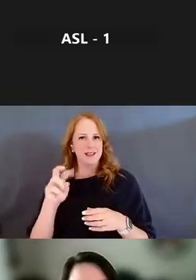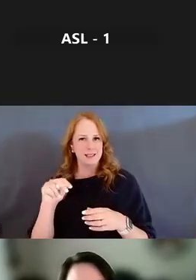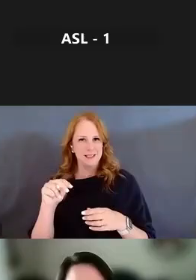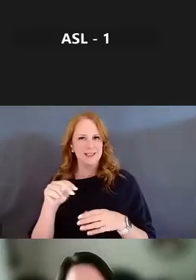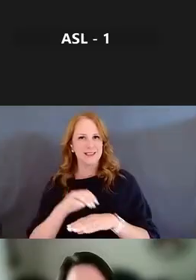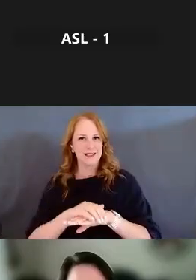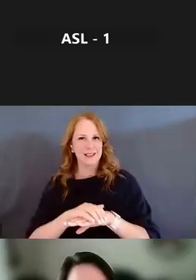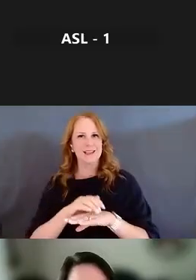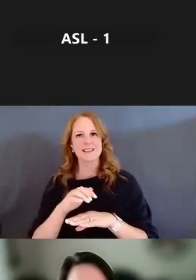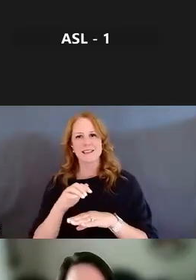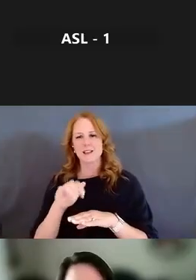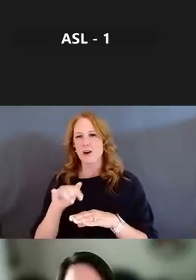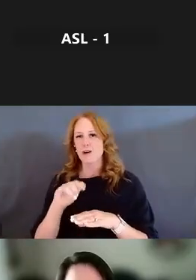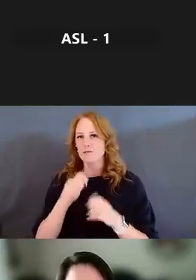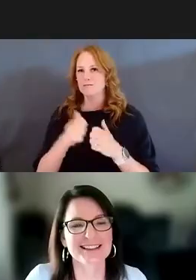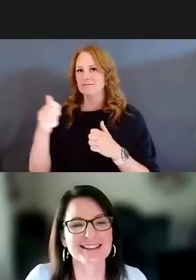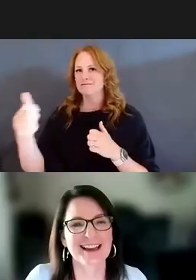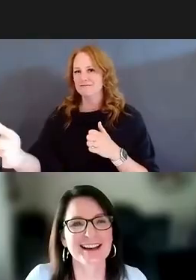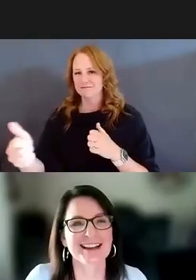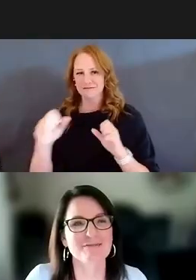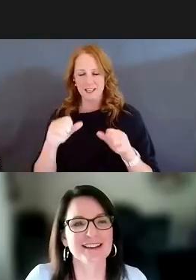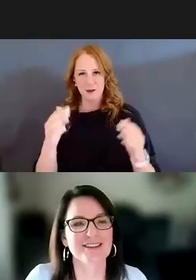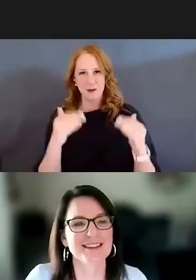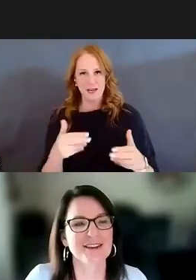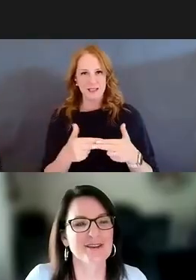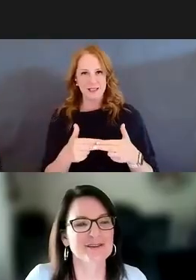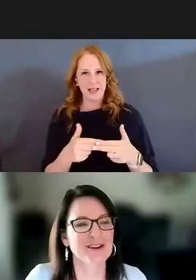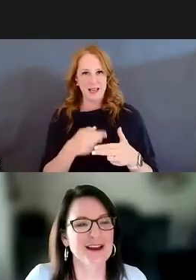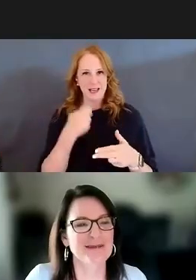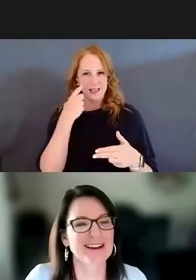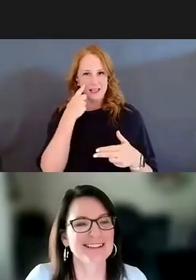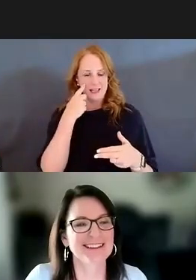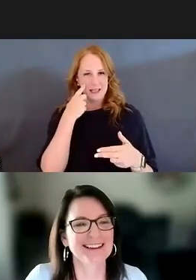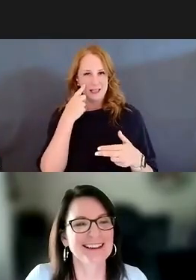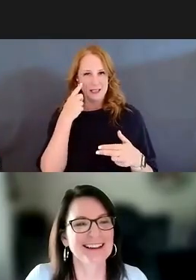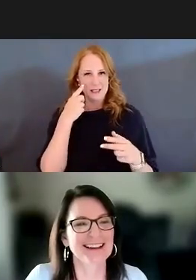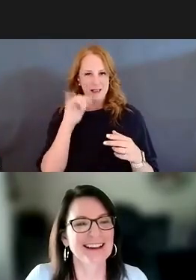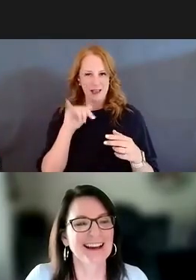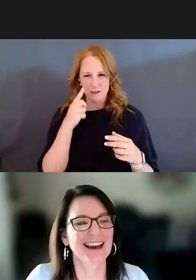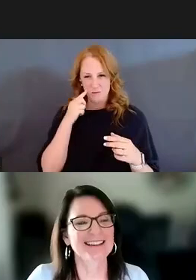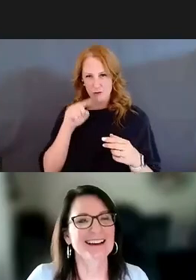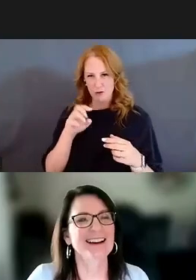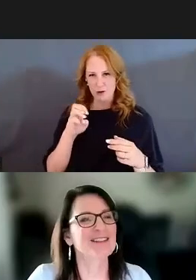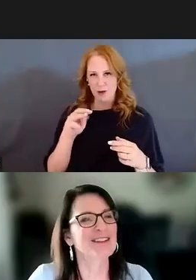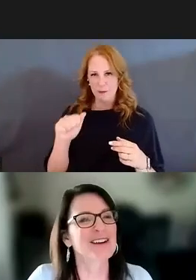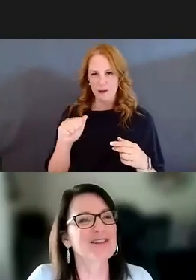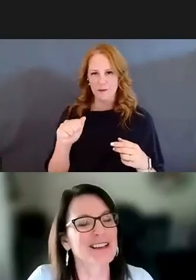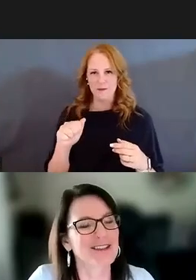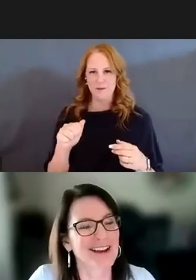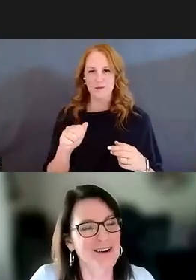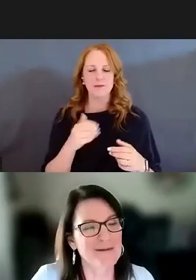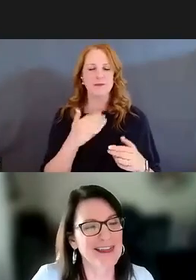and Uh, can we go to the next slide? I believe it's the one for Emma and I'll continue to Emma.